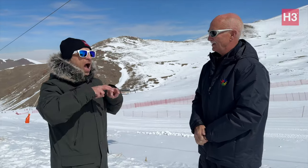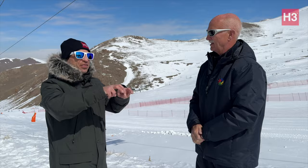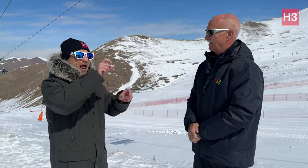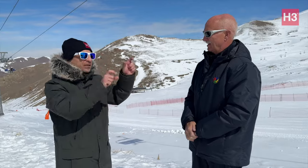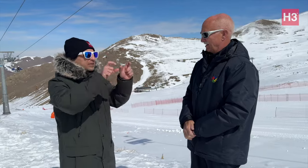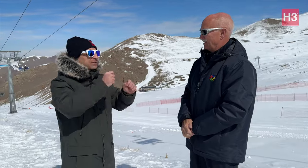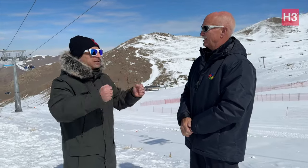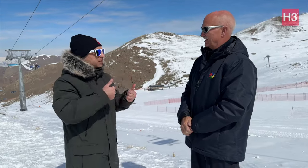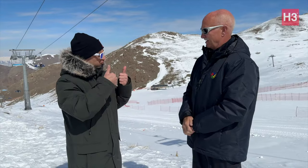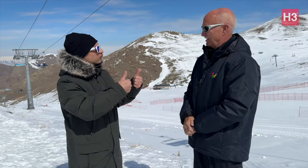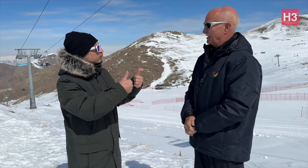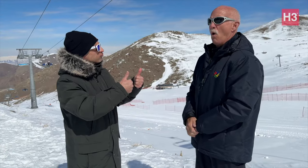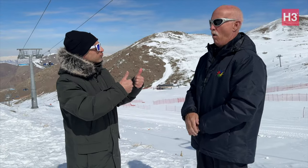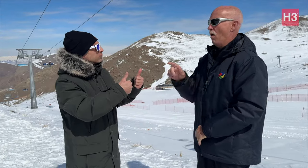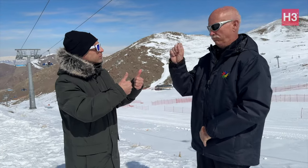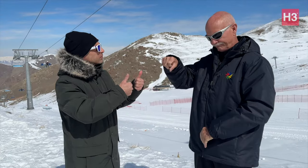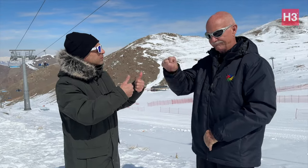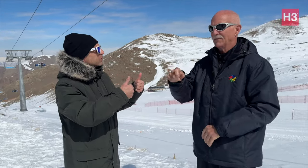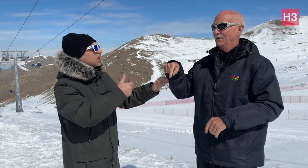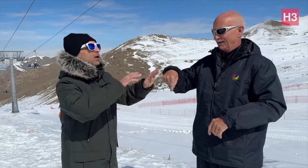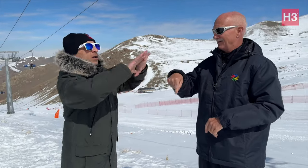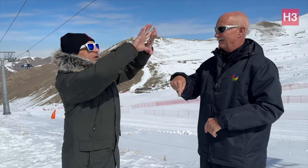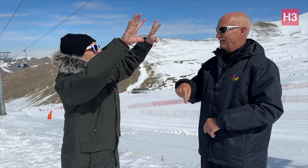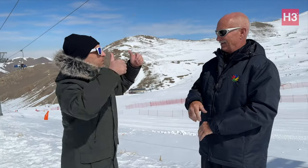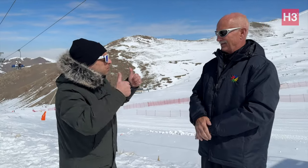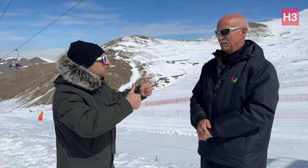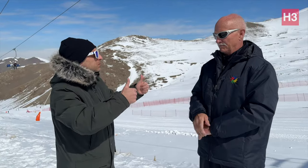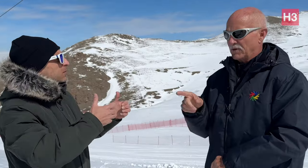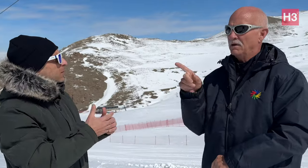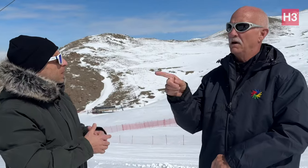[Memnos]: How are the skiing athletes doing? Their performance is good?